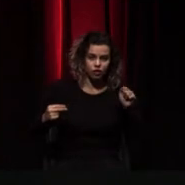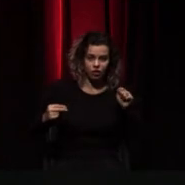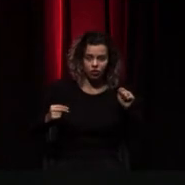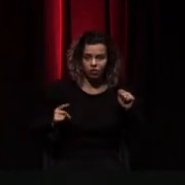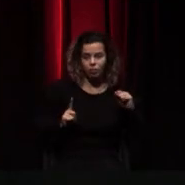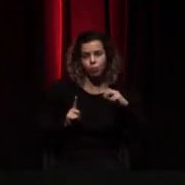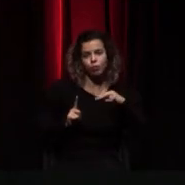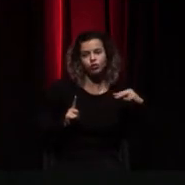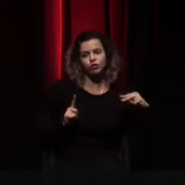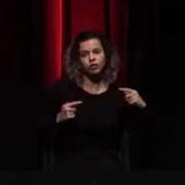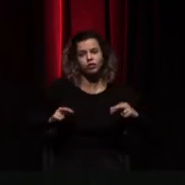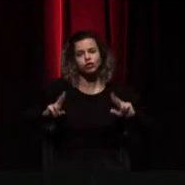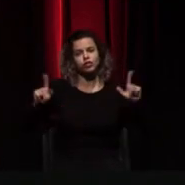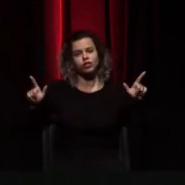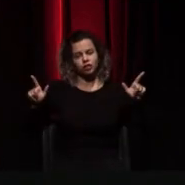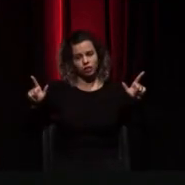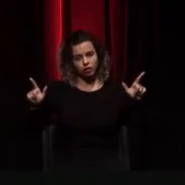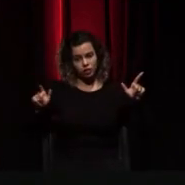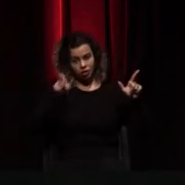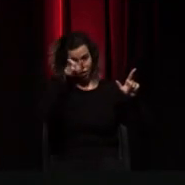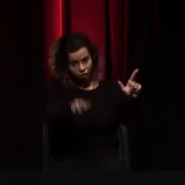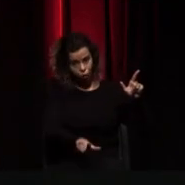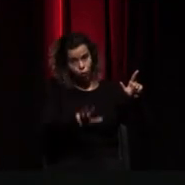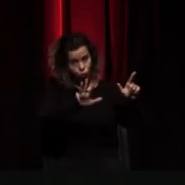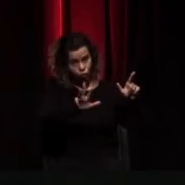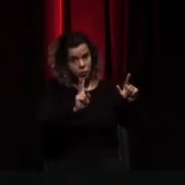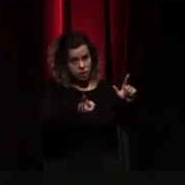the character differently.